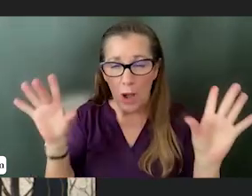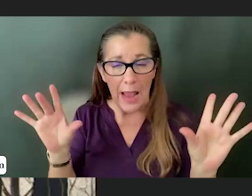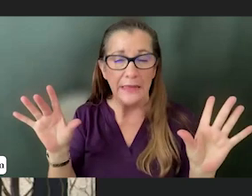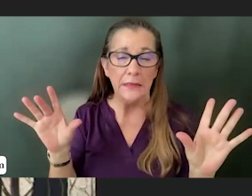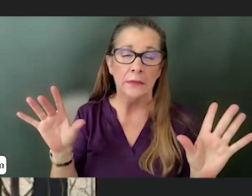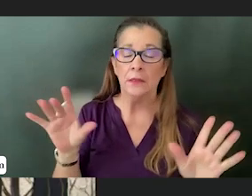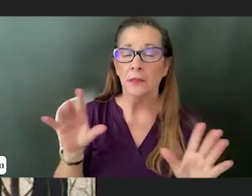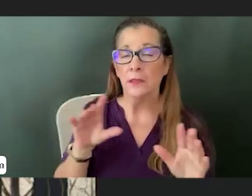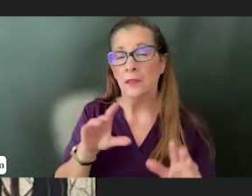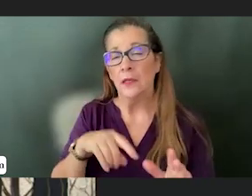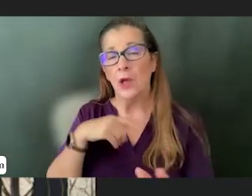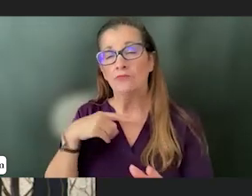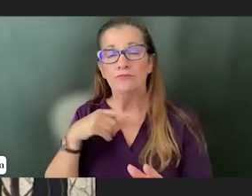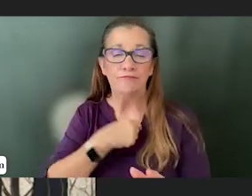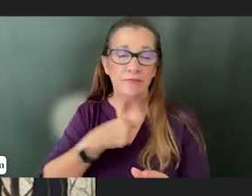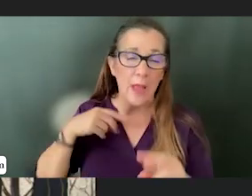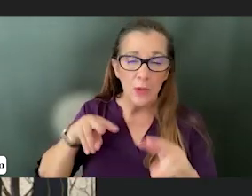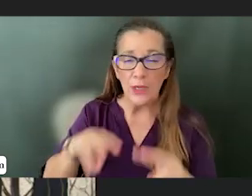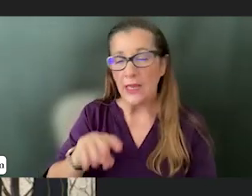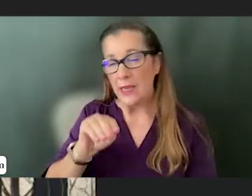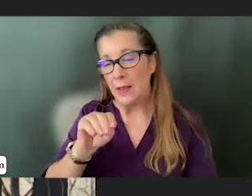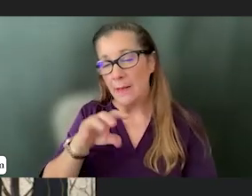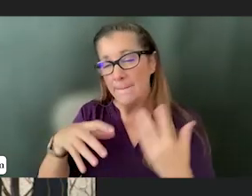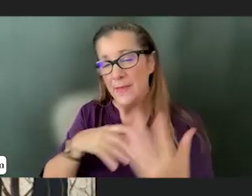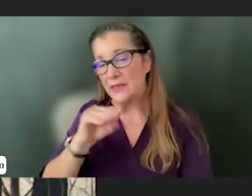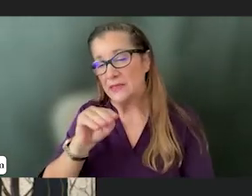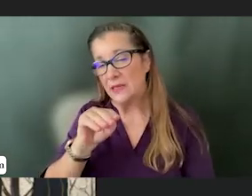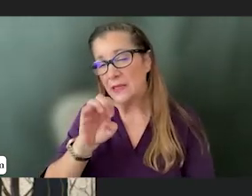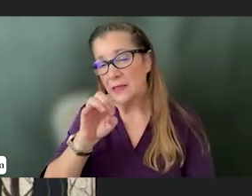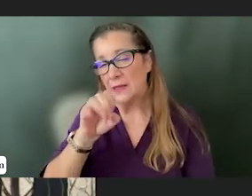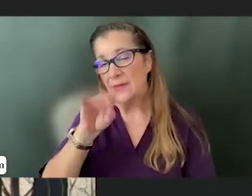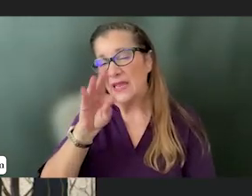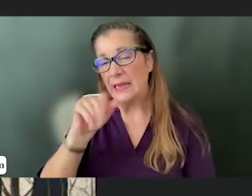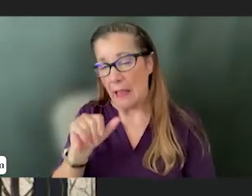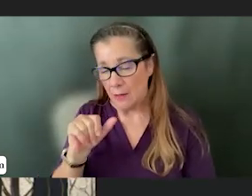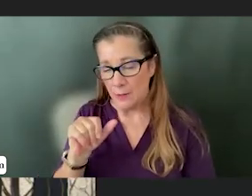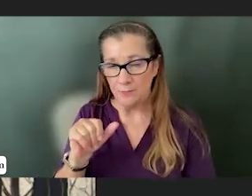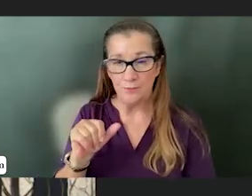We're looking at mixed mediums. That's all from this one image.